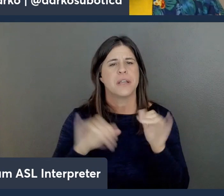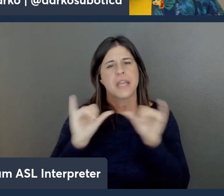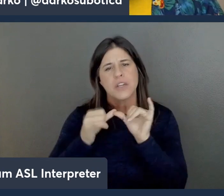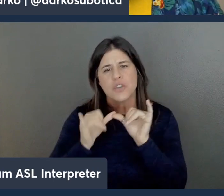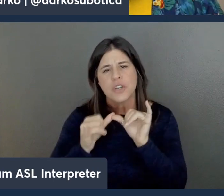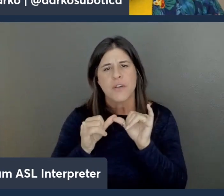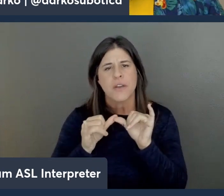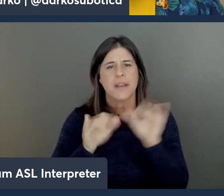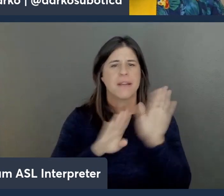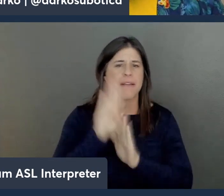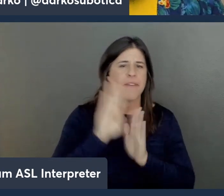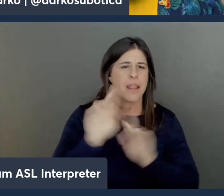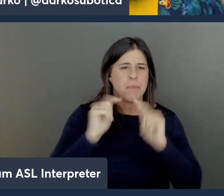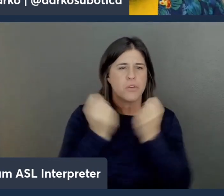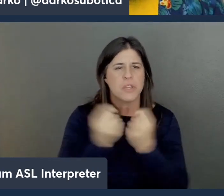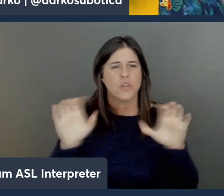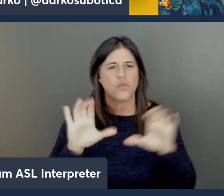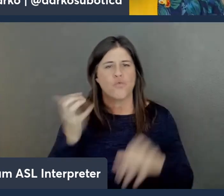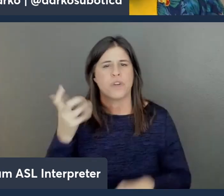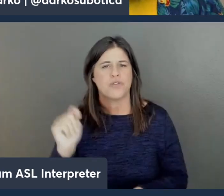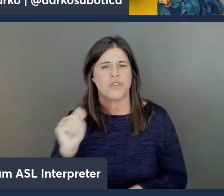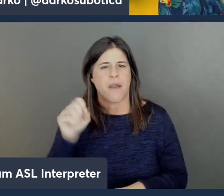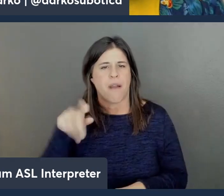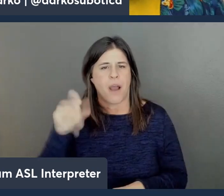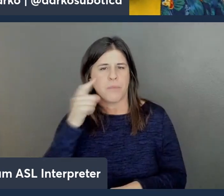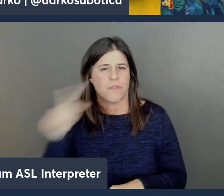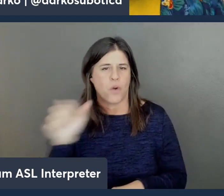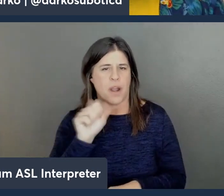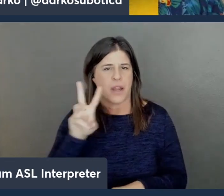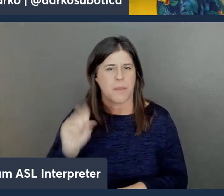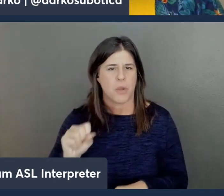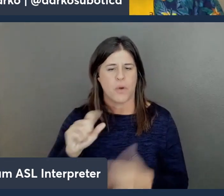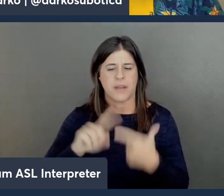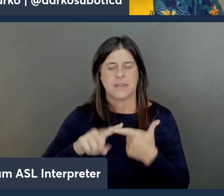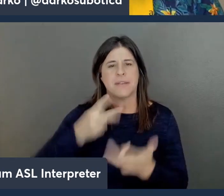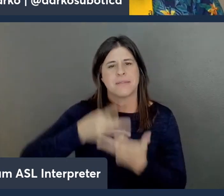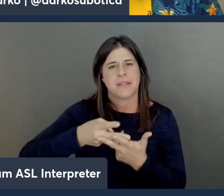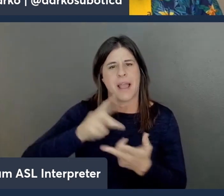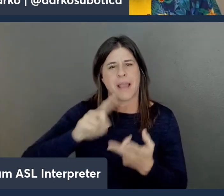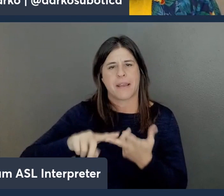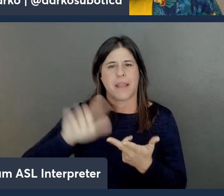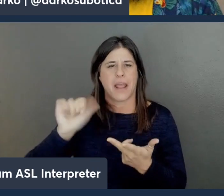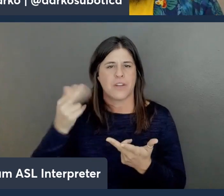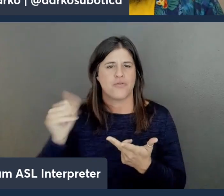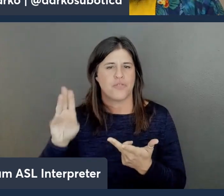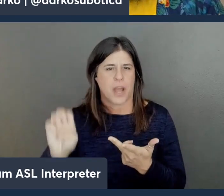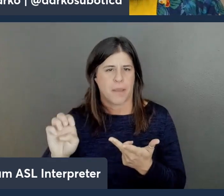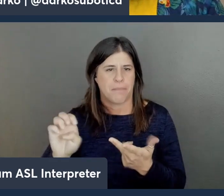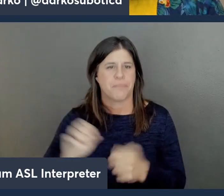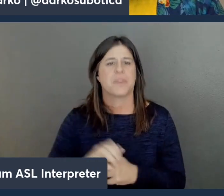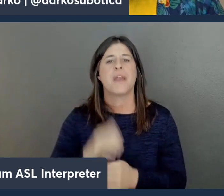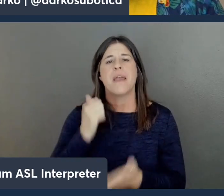run ChatOps for AWS, in Slack and Chime. Okay. It helps customers,